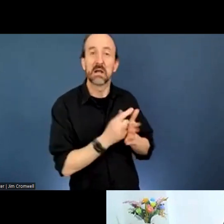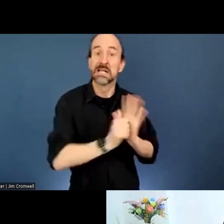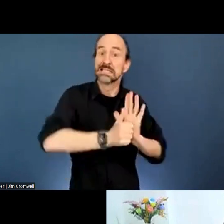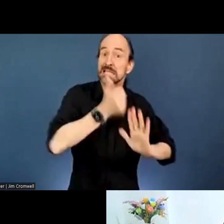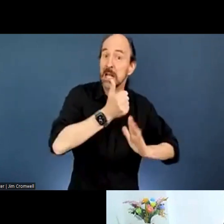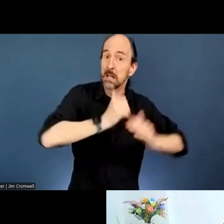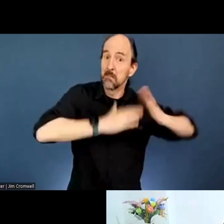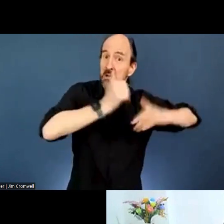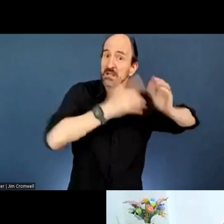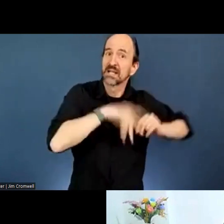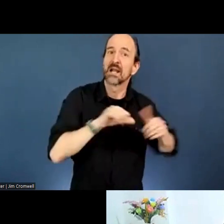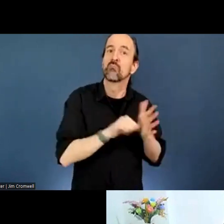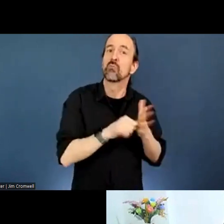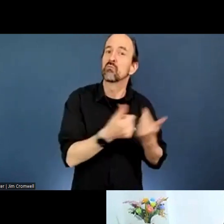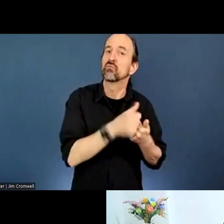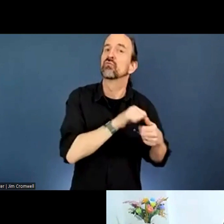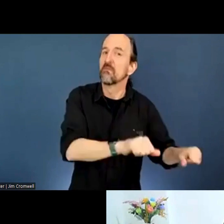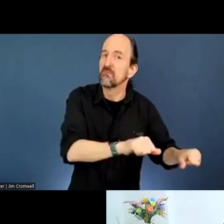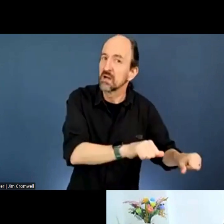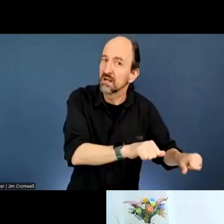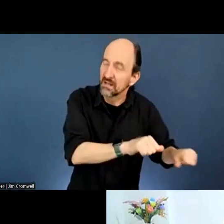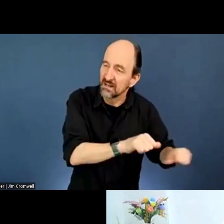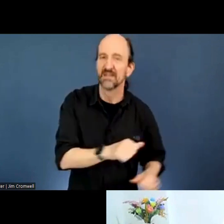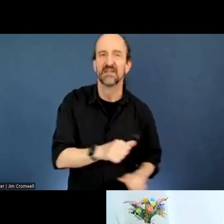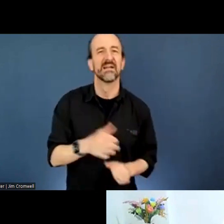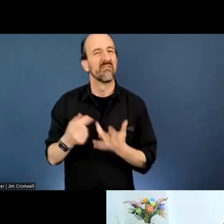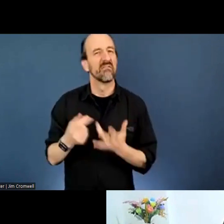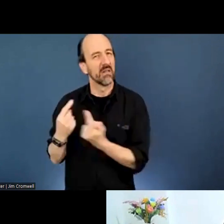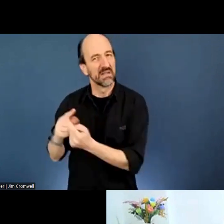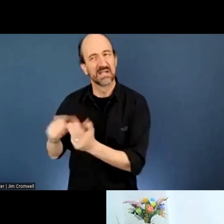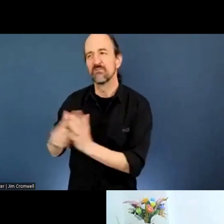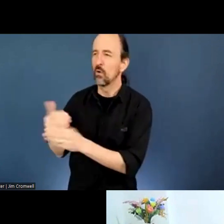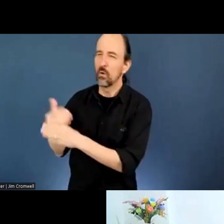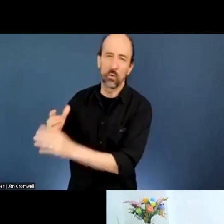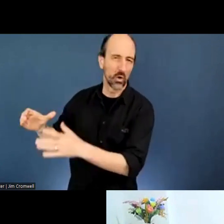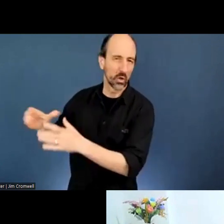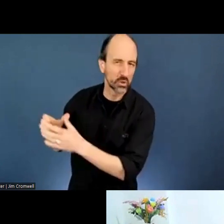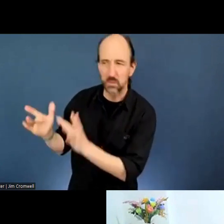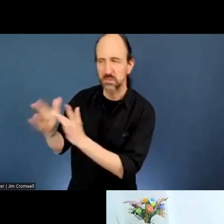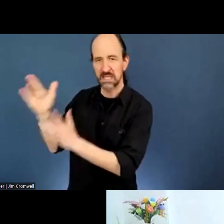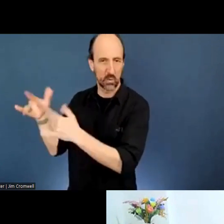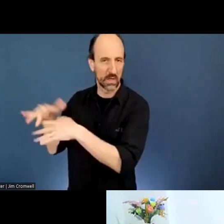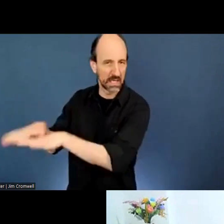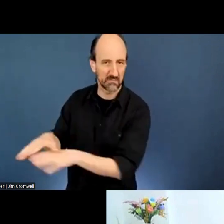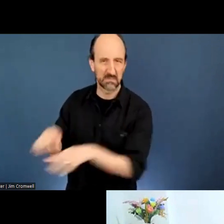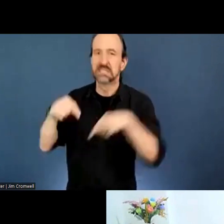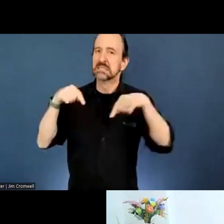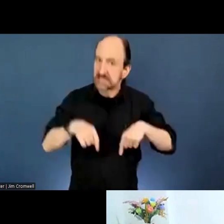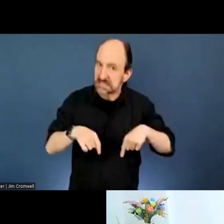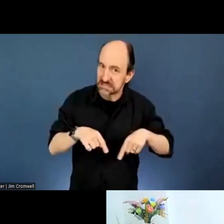types that make space for networking and work shops that dive deeper into topics. If you would like to connect